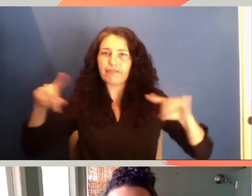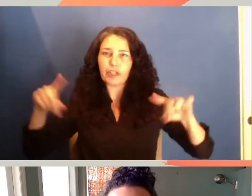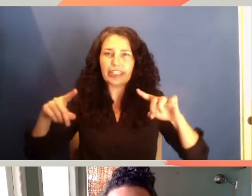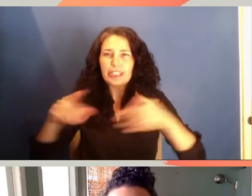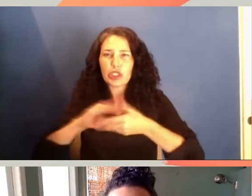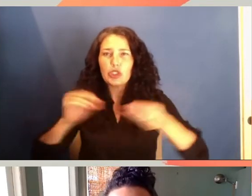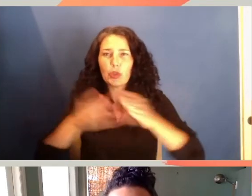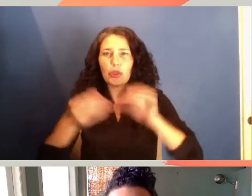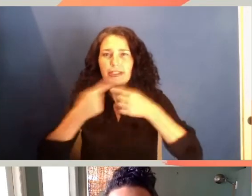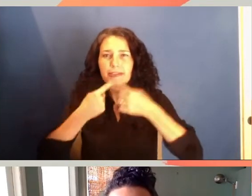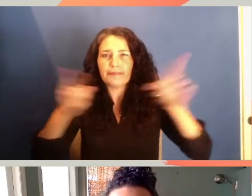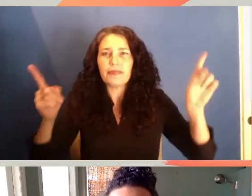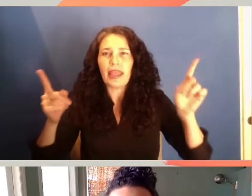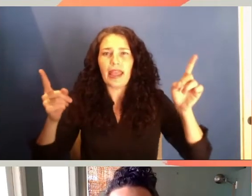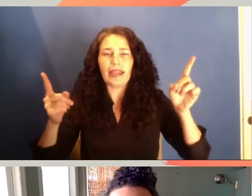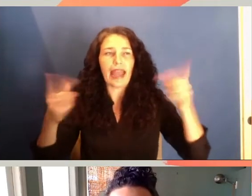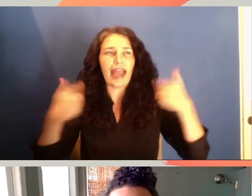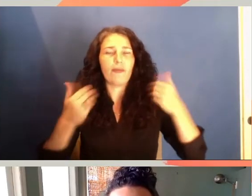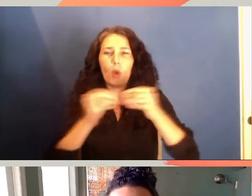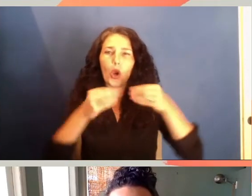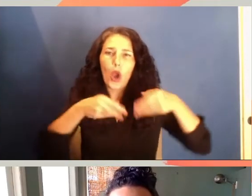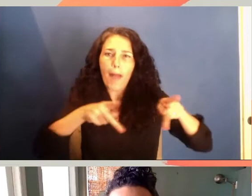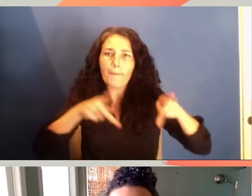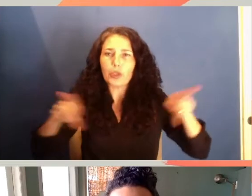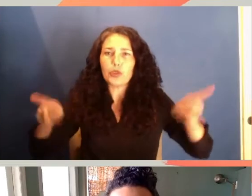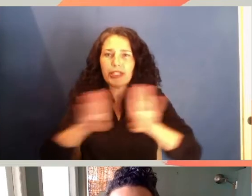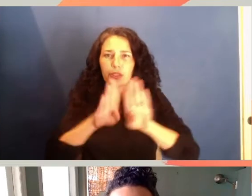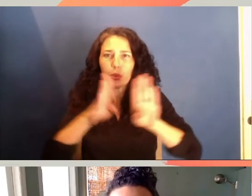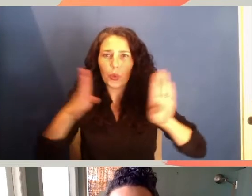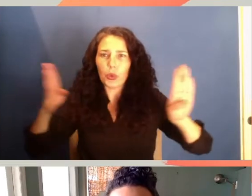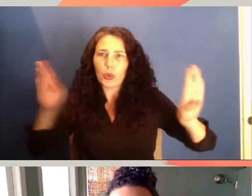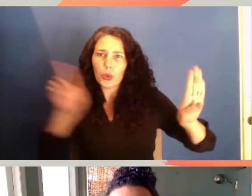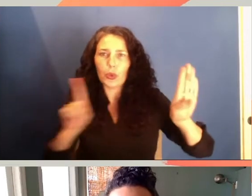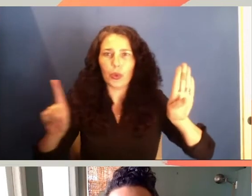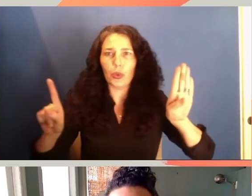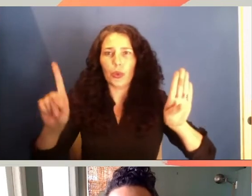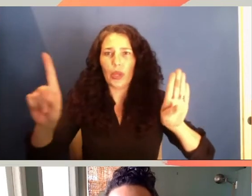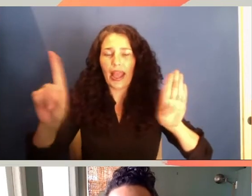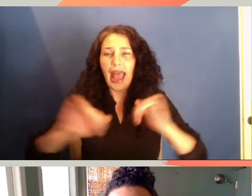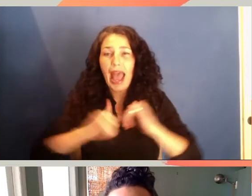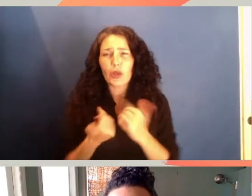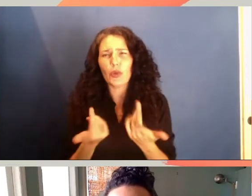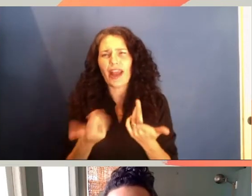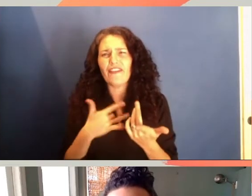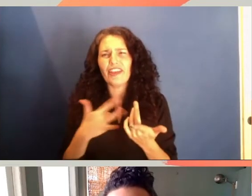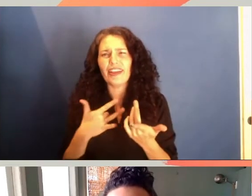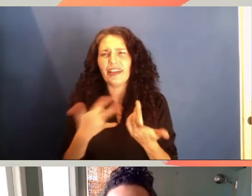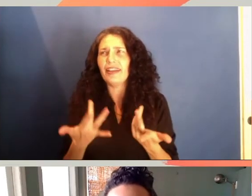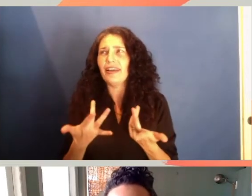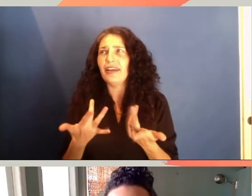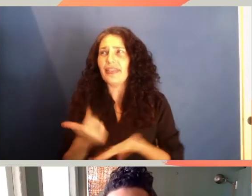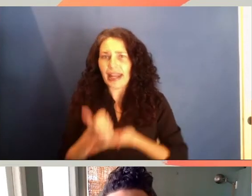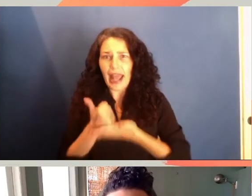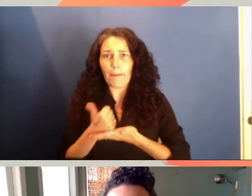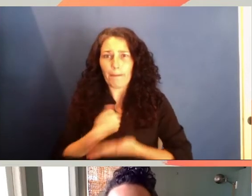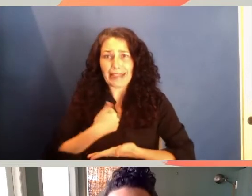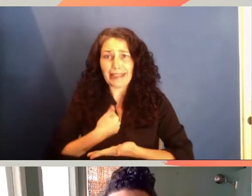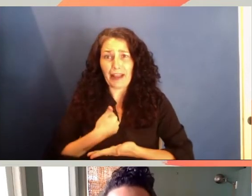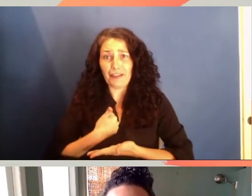But how do I do that in a way that is fully healthy for me? I think self-care is something I've been really focusing on.